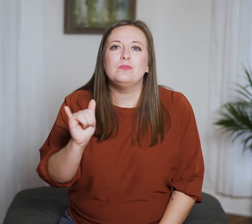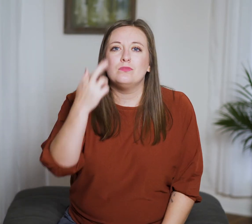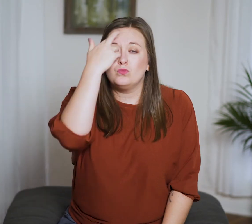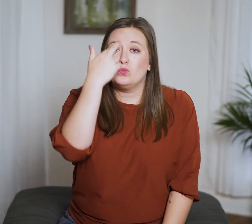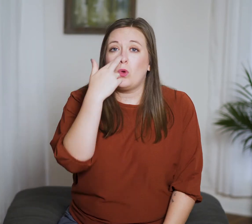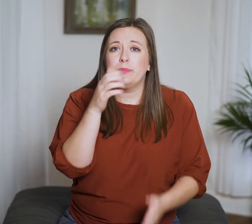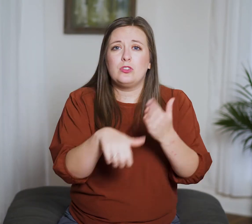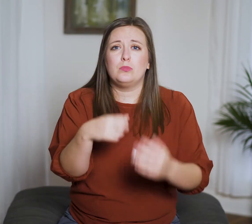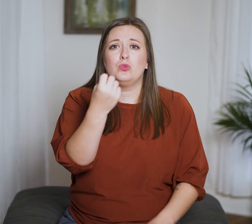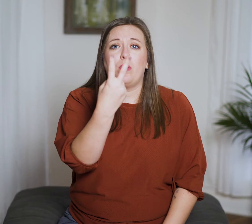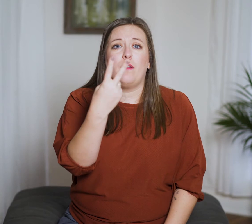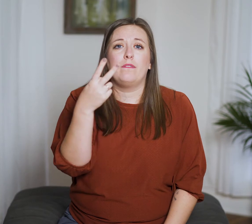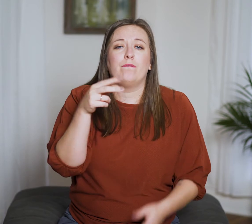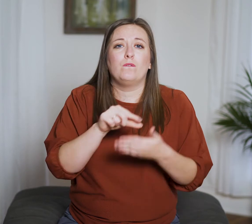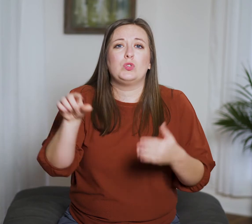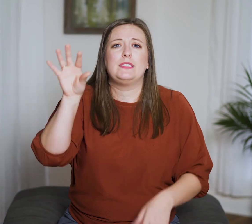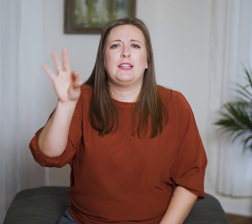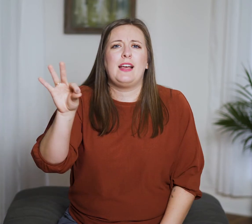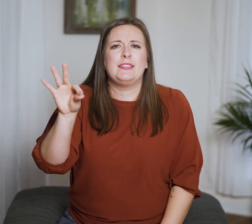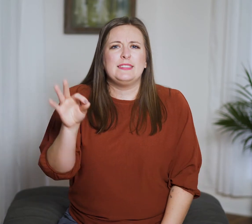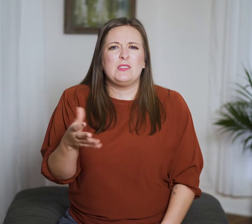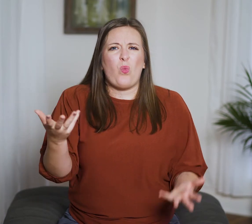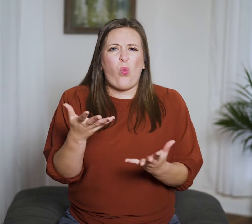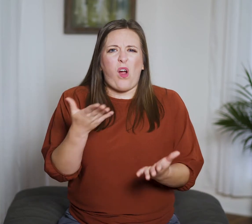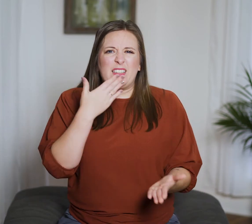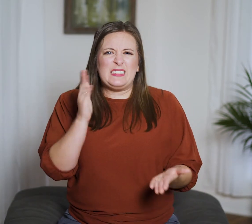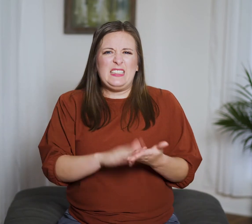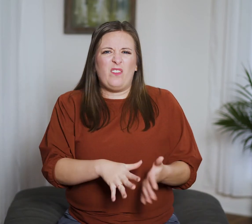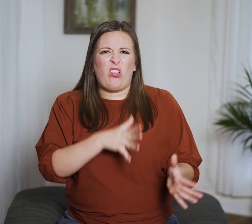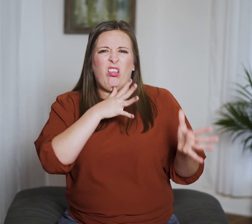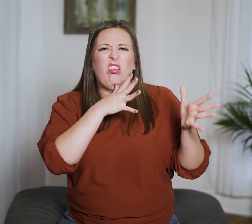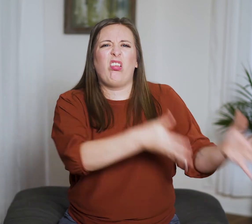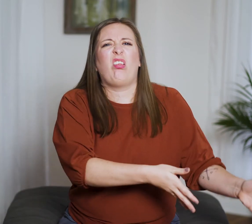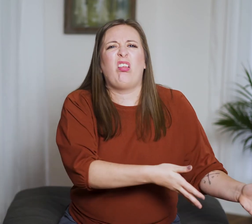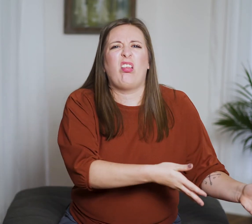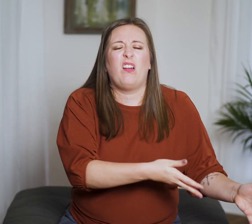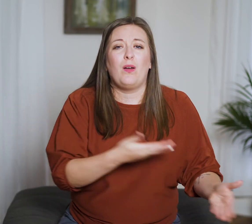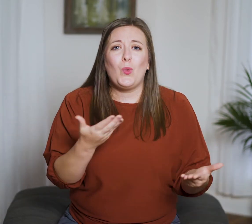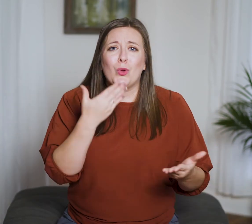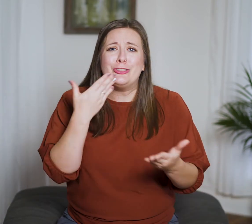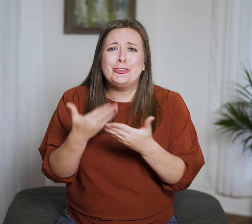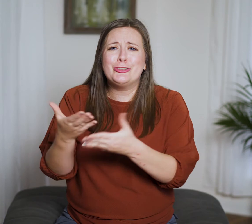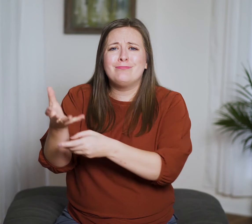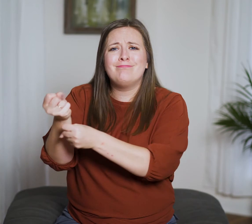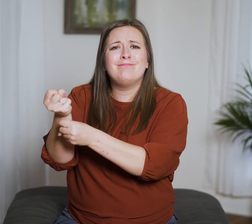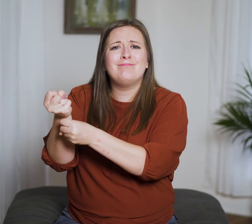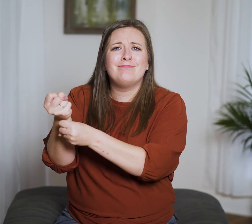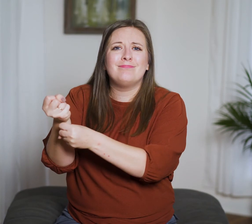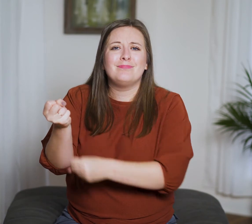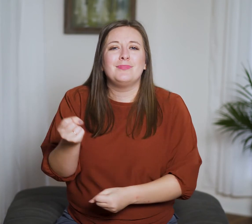Romans 12:9 says, “Abhor what is evil; hold fast to what is good.”